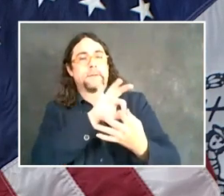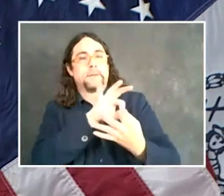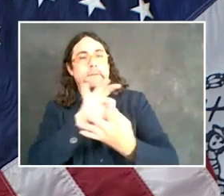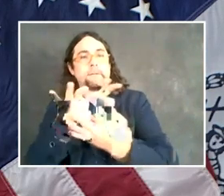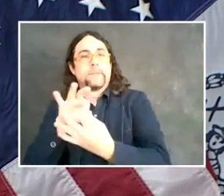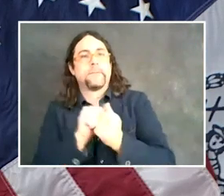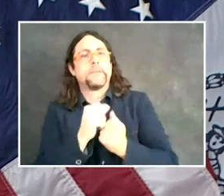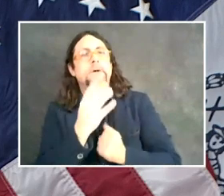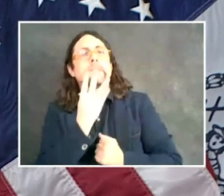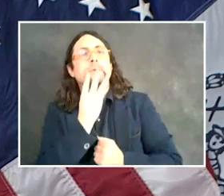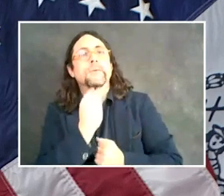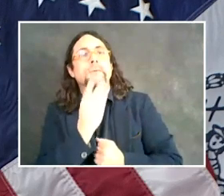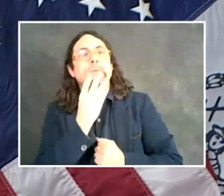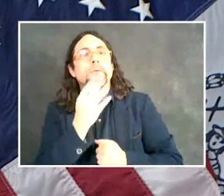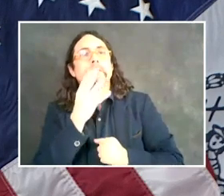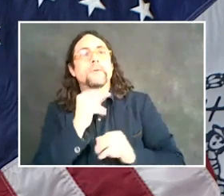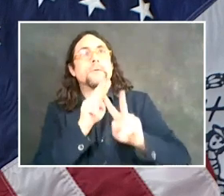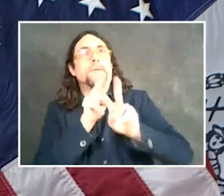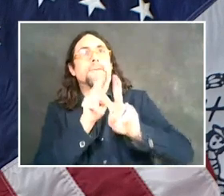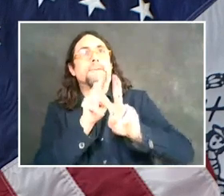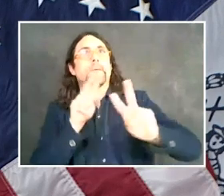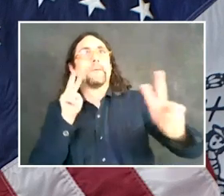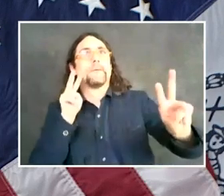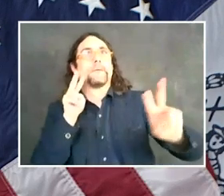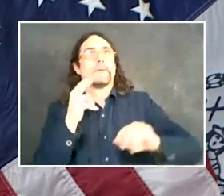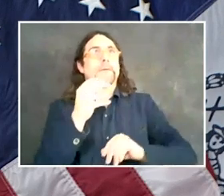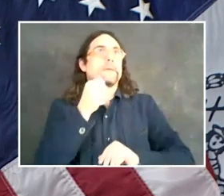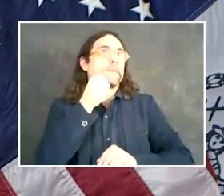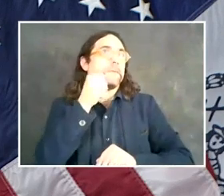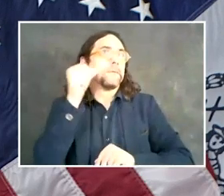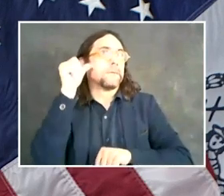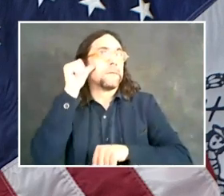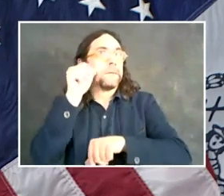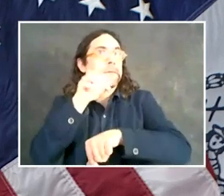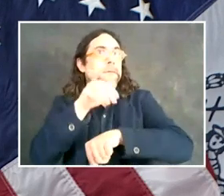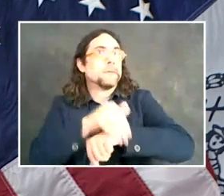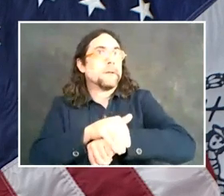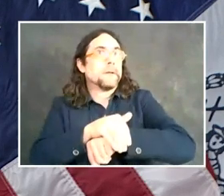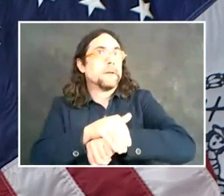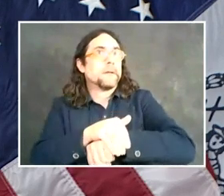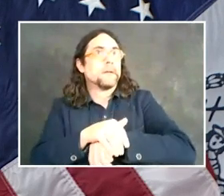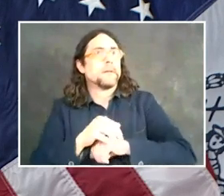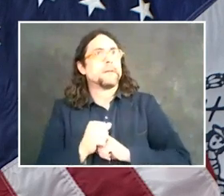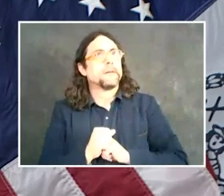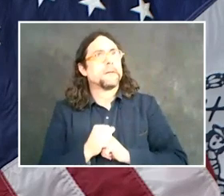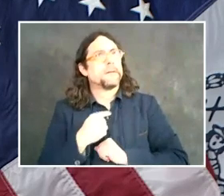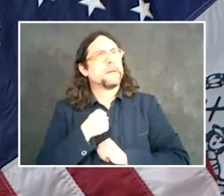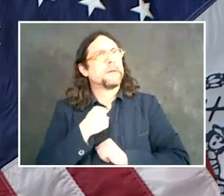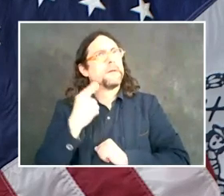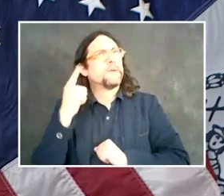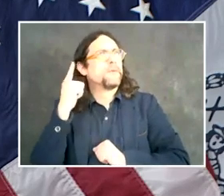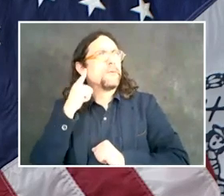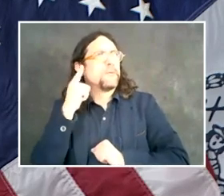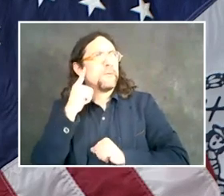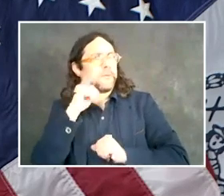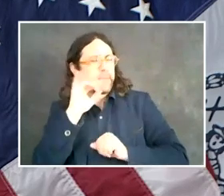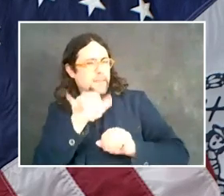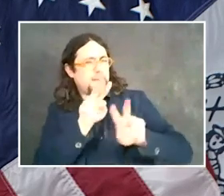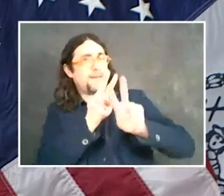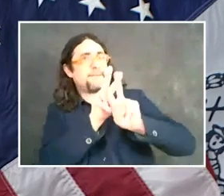I'M WONDERING IF YOU COULD TELL US IF YOU WERE AWARE OF THOSE PLANS AND THEN FOR COMMISSIONER